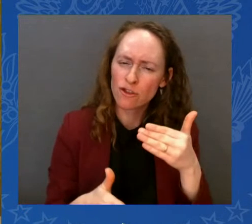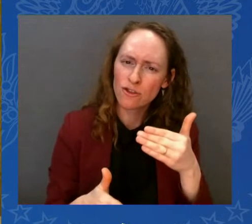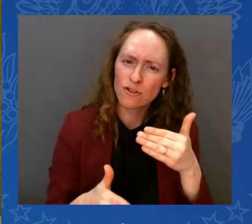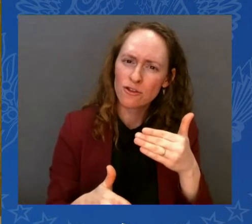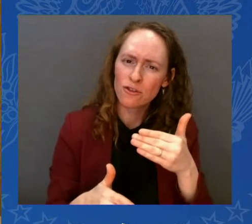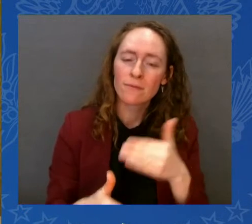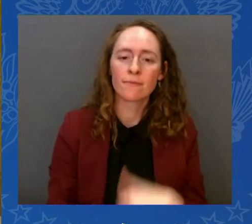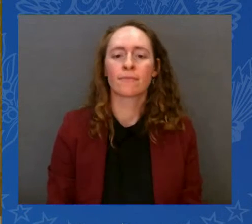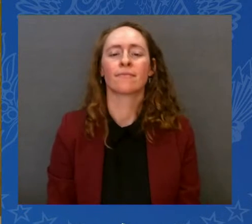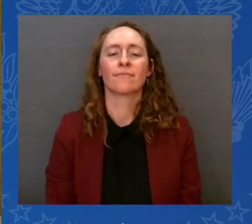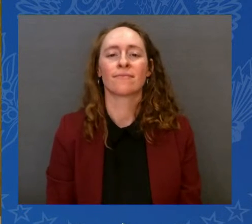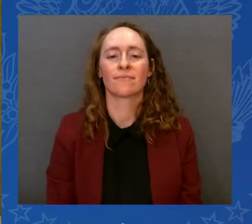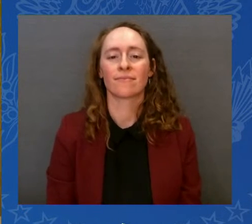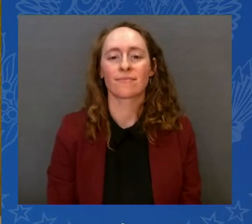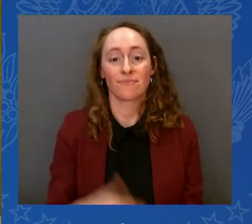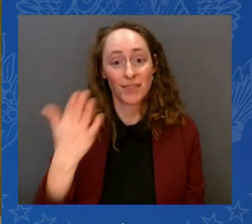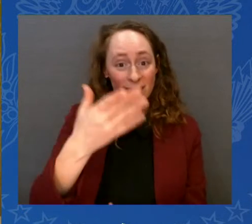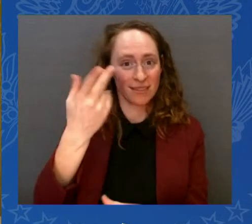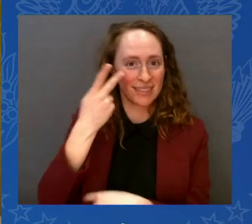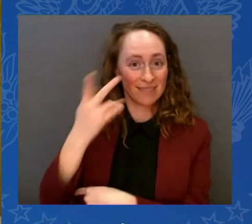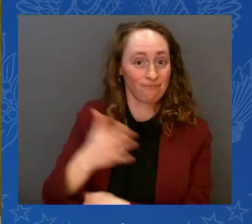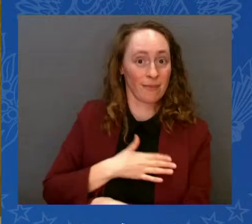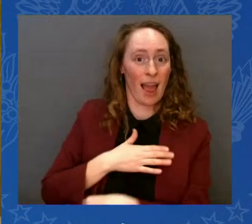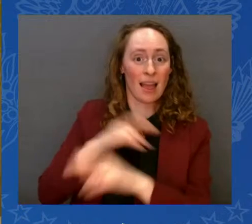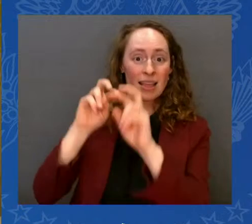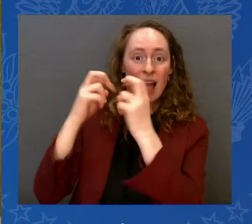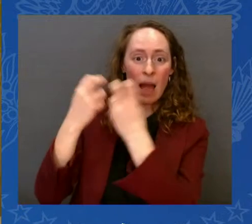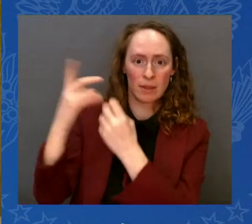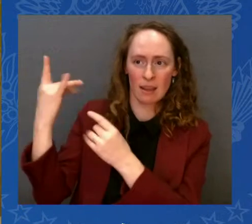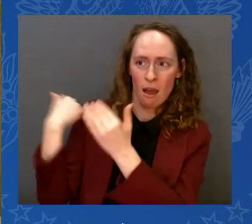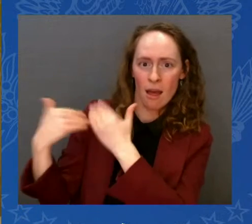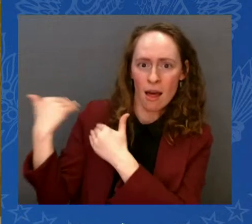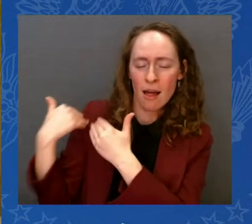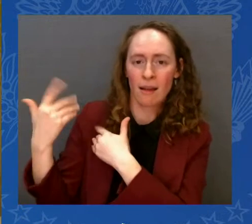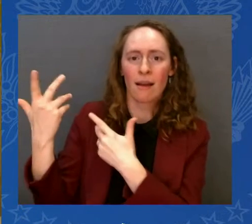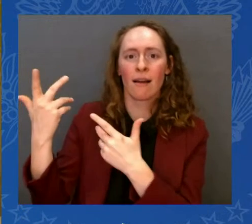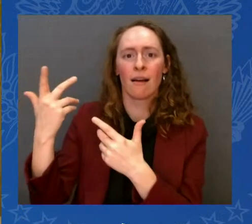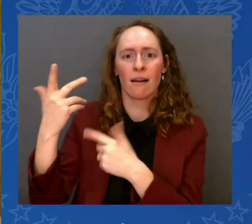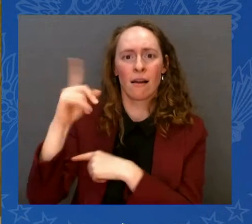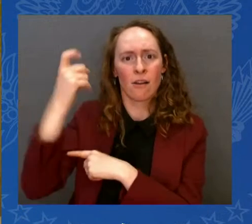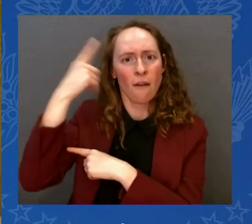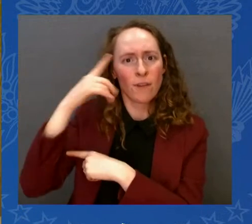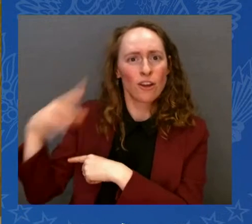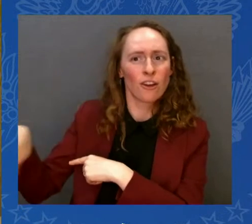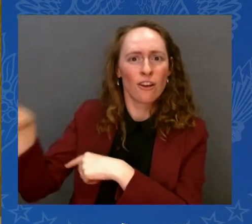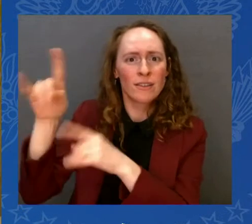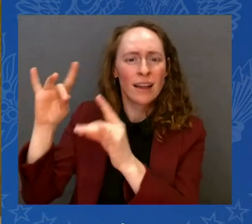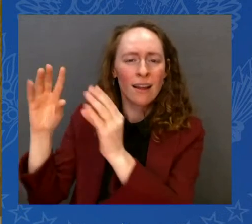Granholm, Raimondo, Vilsack, et cetera -- because you know how to get things done.